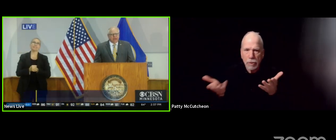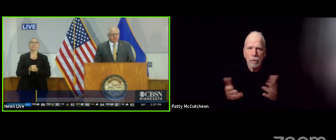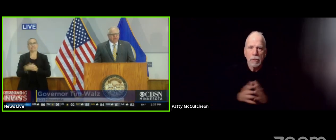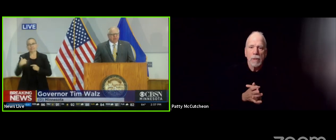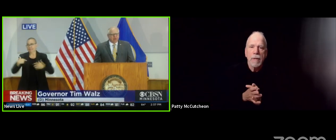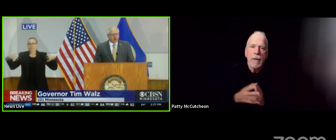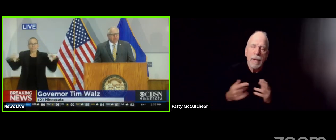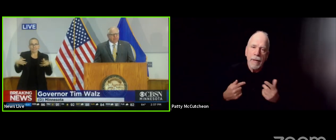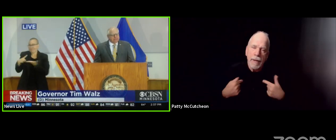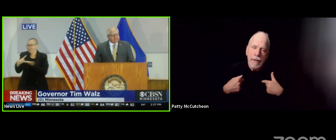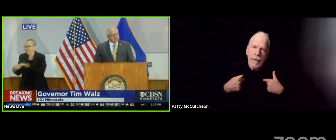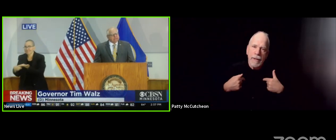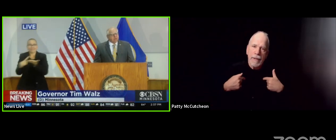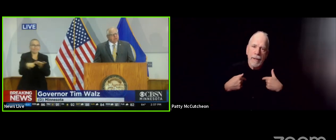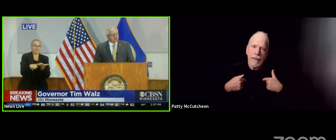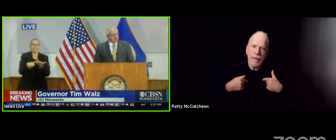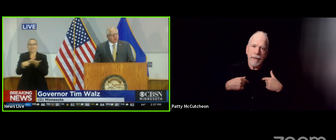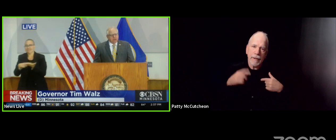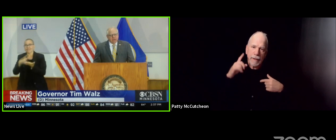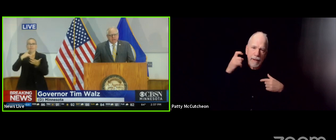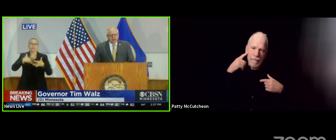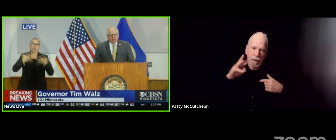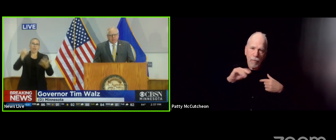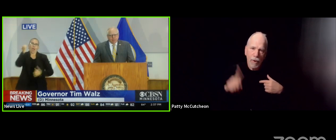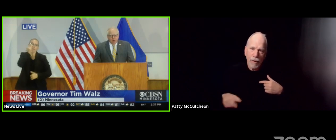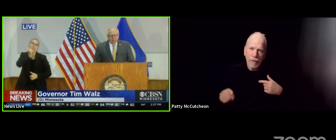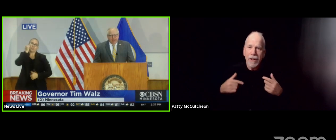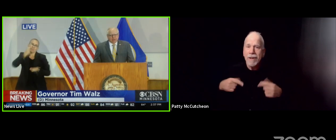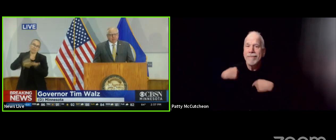LIFE. BUT FOR A LONG TIME. THE EASIEST THING WE CAN DO, WEAR A MASK,